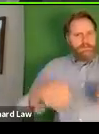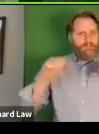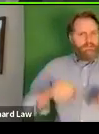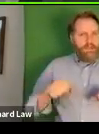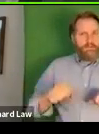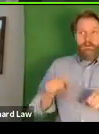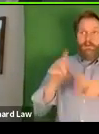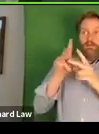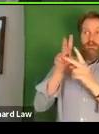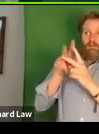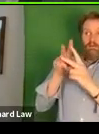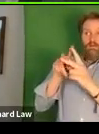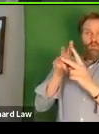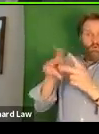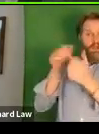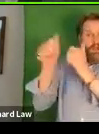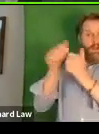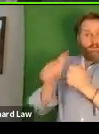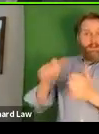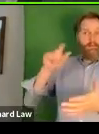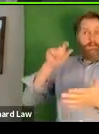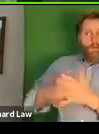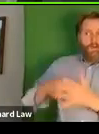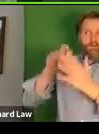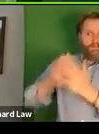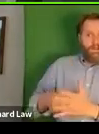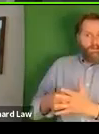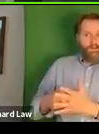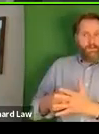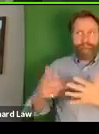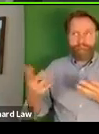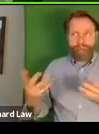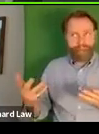the three, so that really doesn't help but we do understand that they're trying